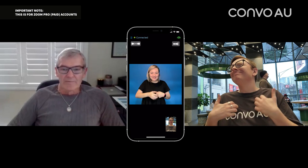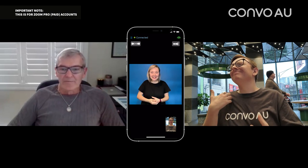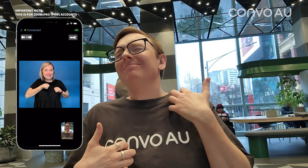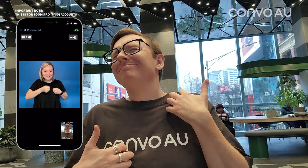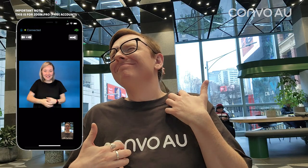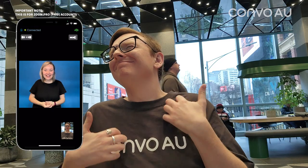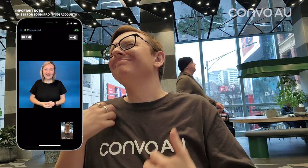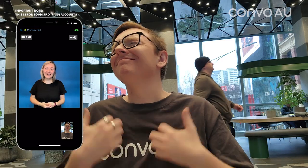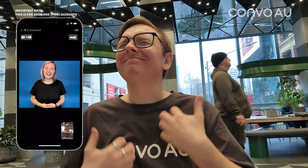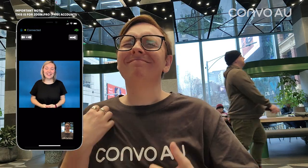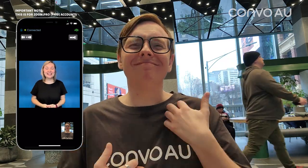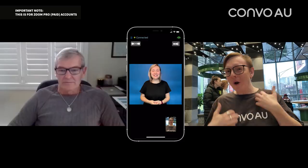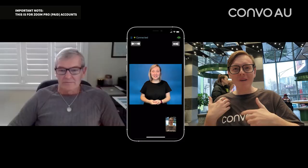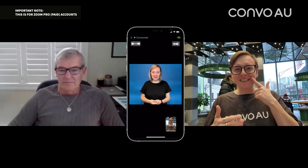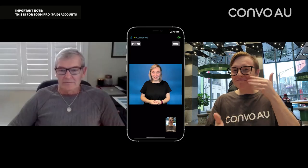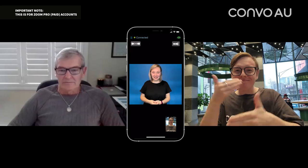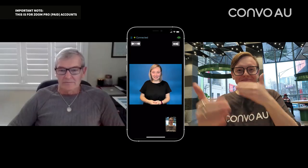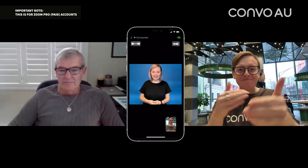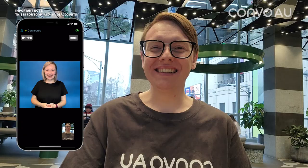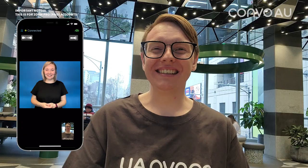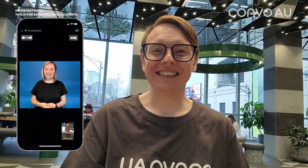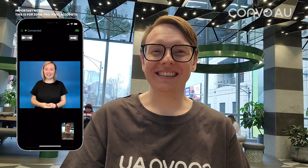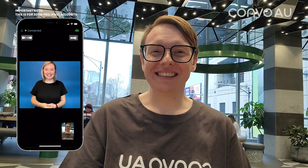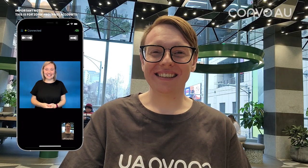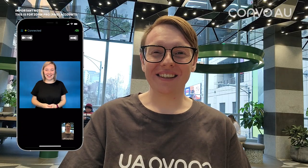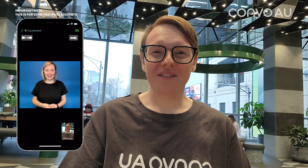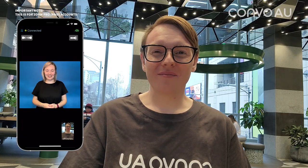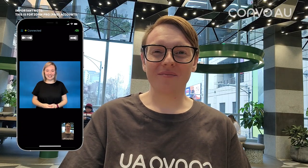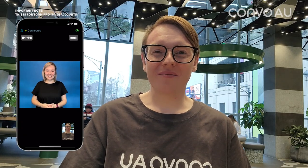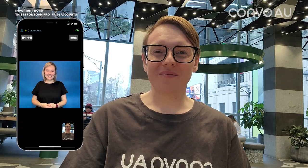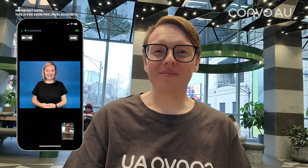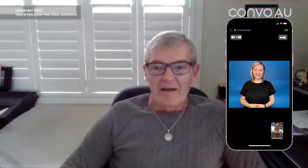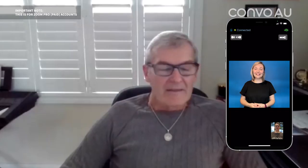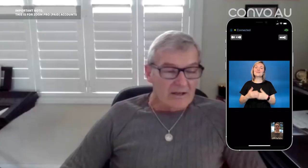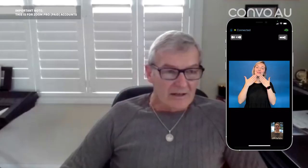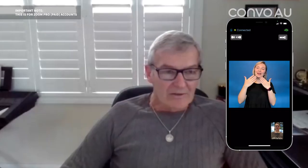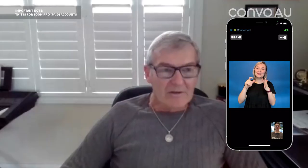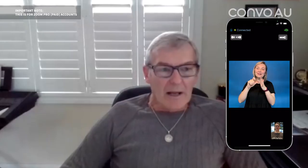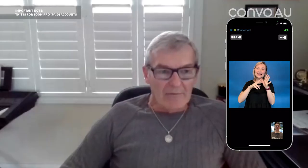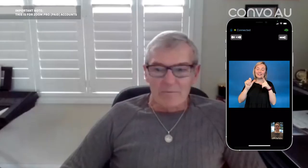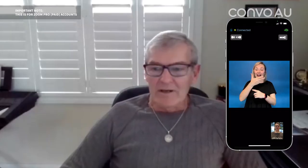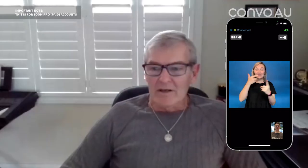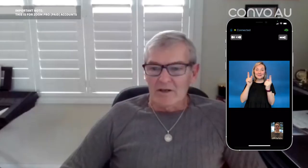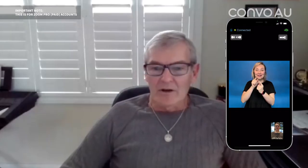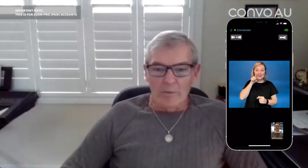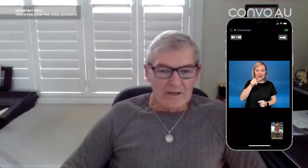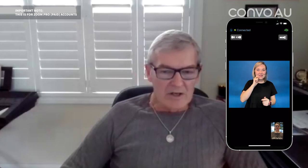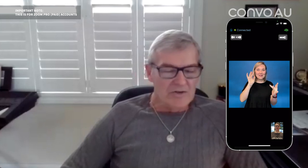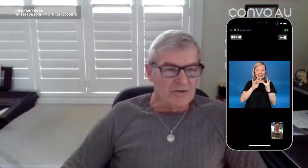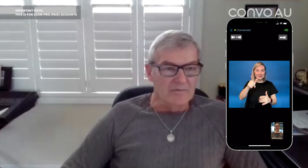Oh that's so wonderful, I look forward to seeing how that goes. Thank you David. Lovely meeting you,